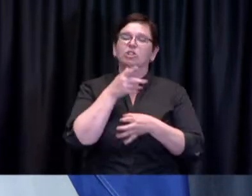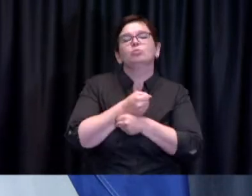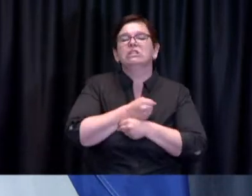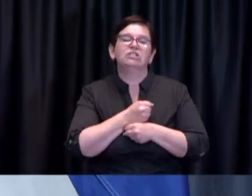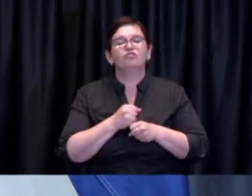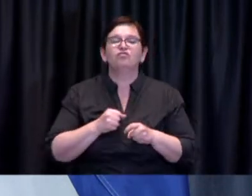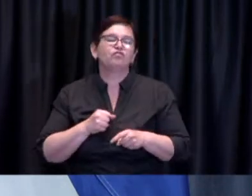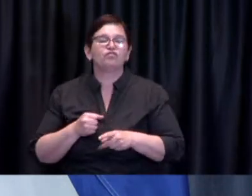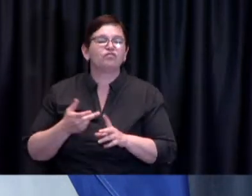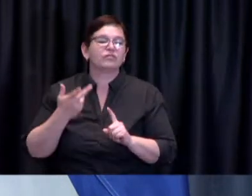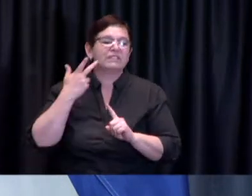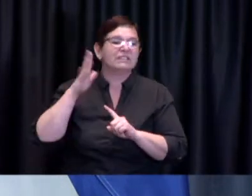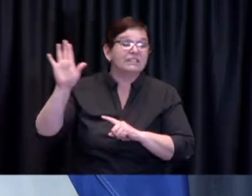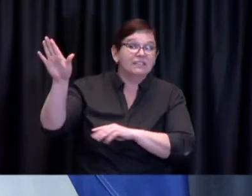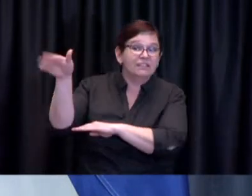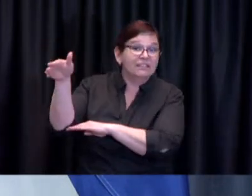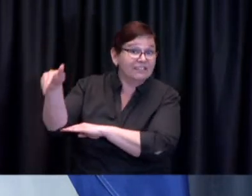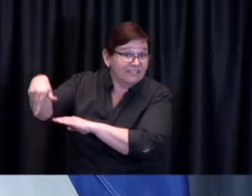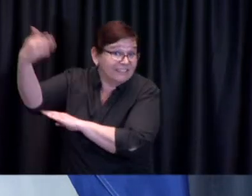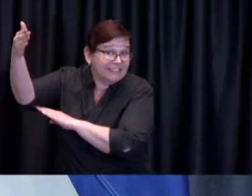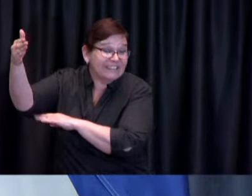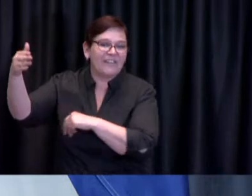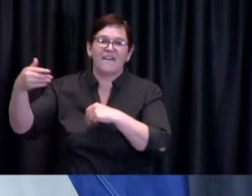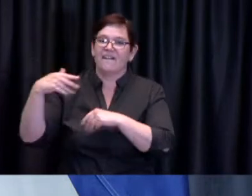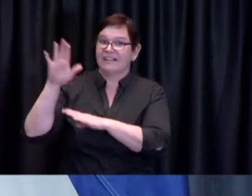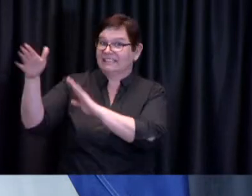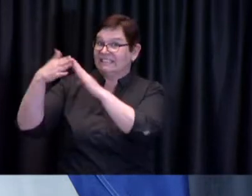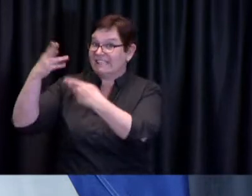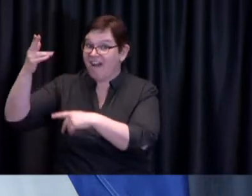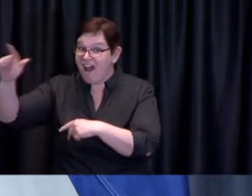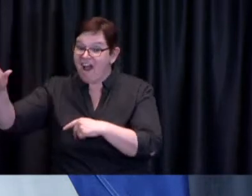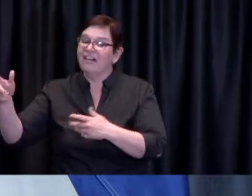which I'm sure she'll be delighted to do for we'll send the maple leaf flag for that and that we'll